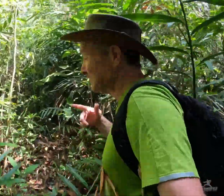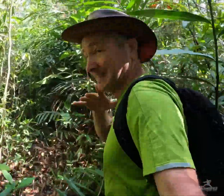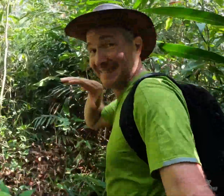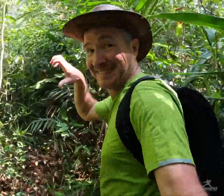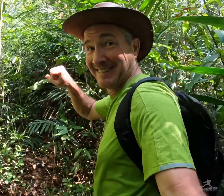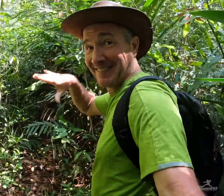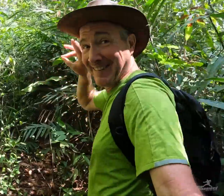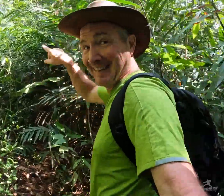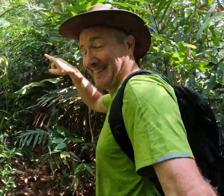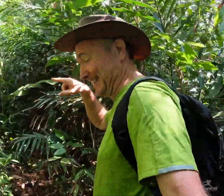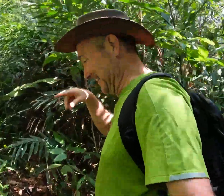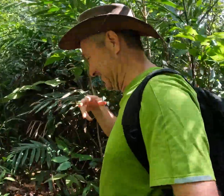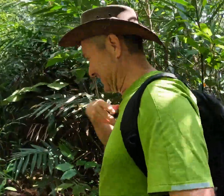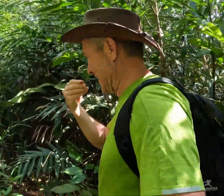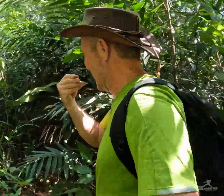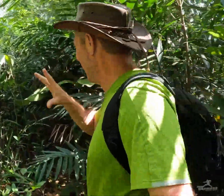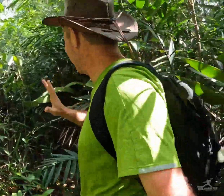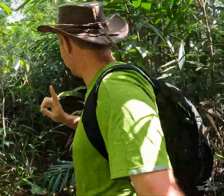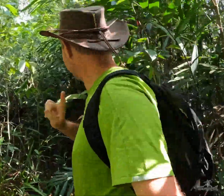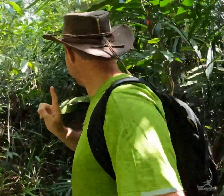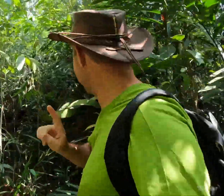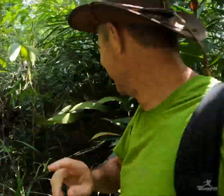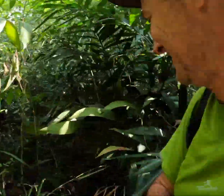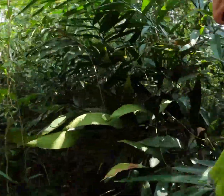I need to pick up the pace or I’ll lose them!